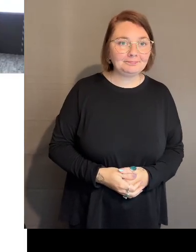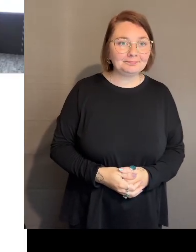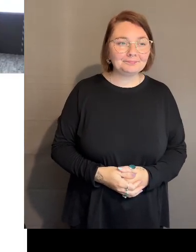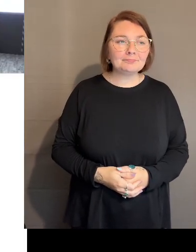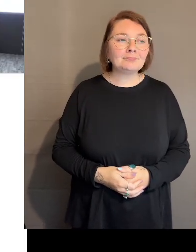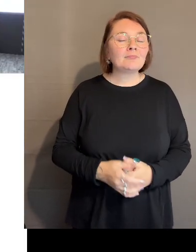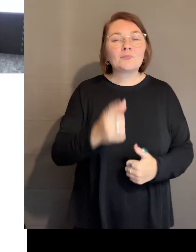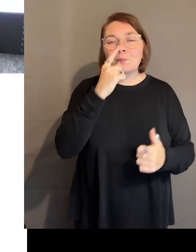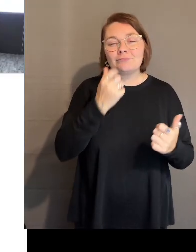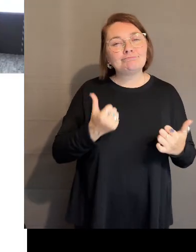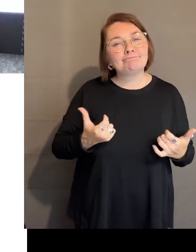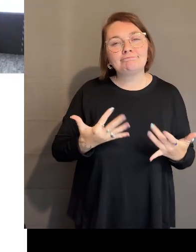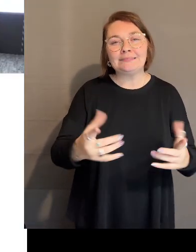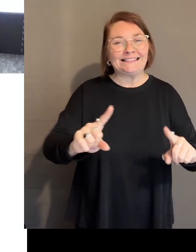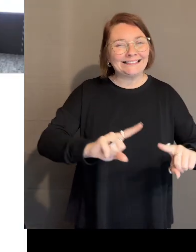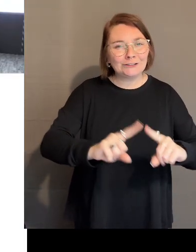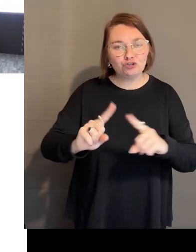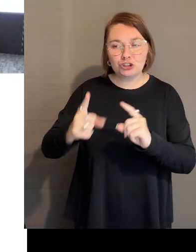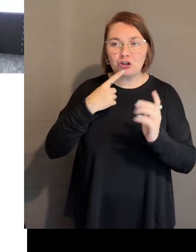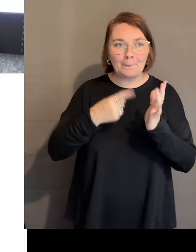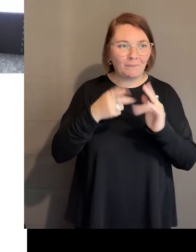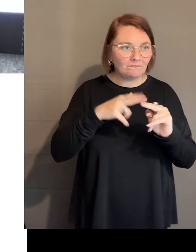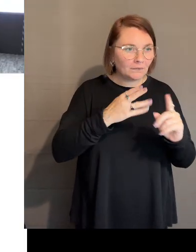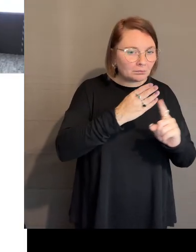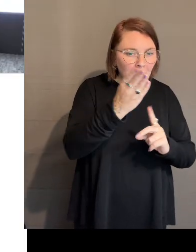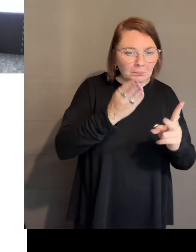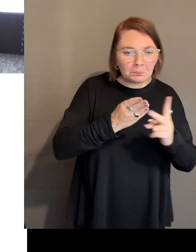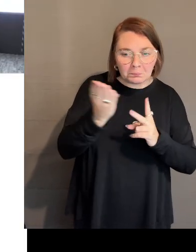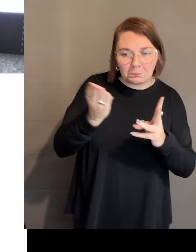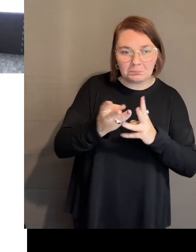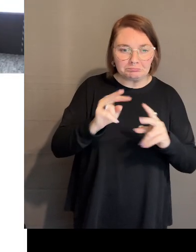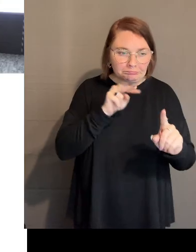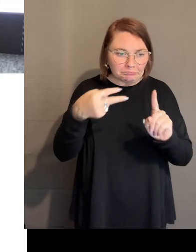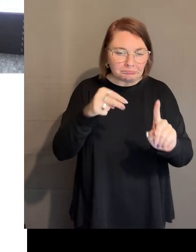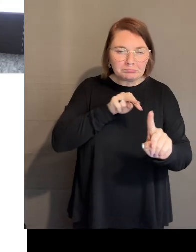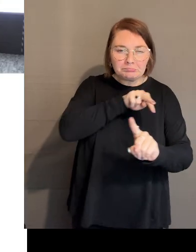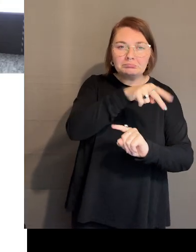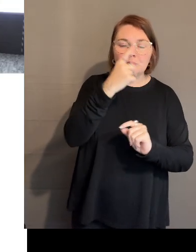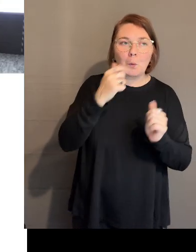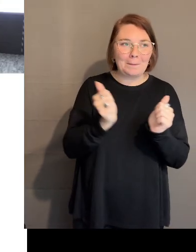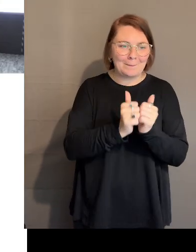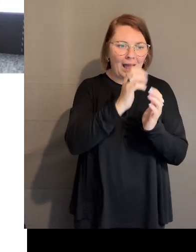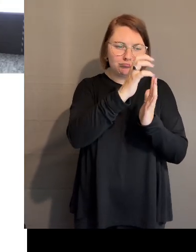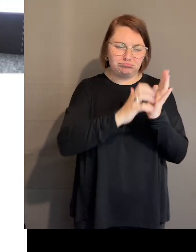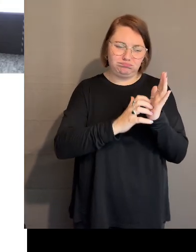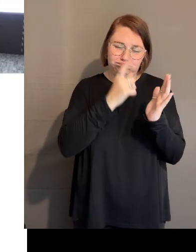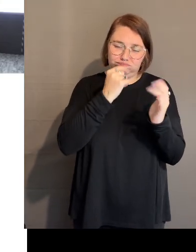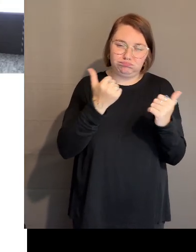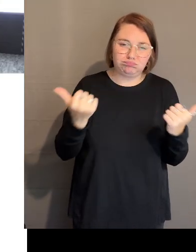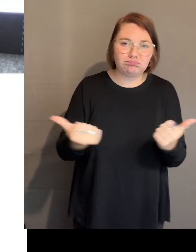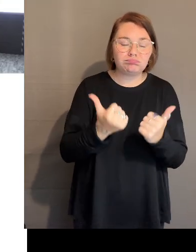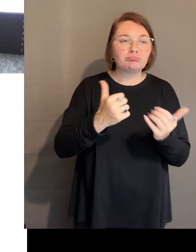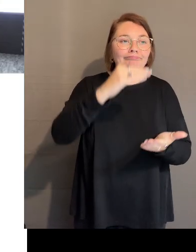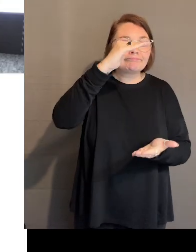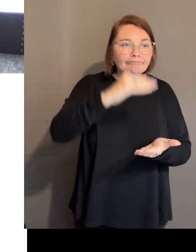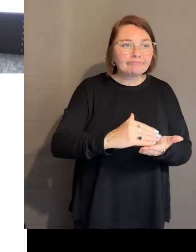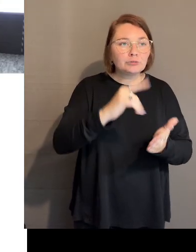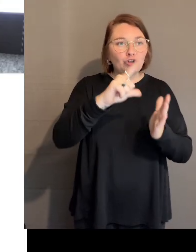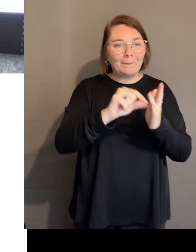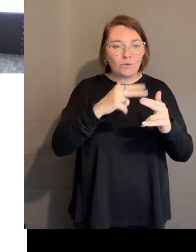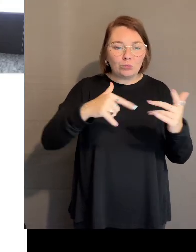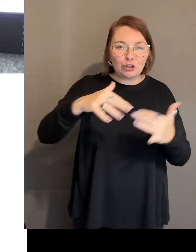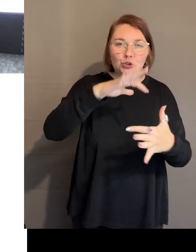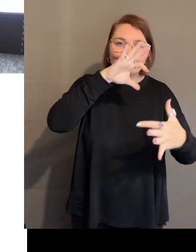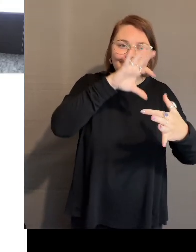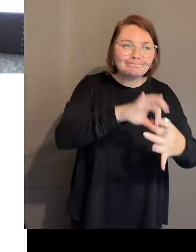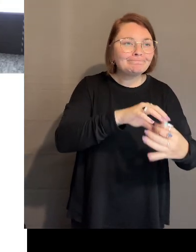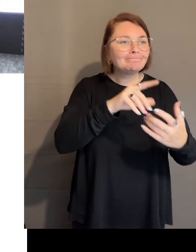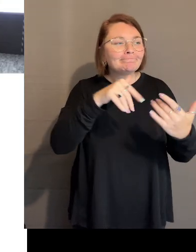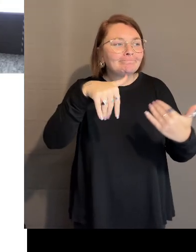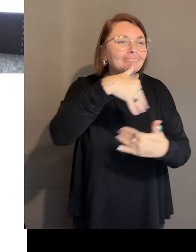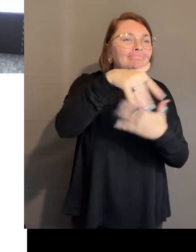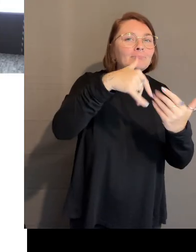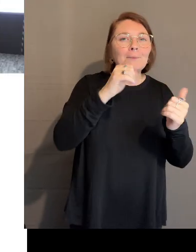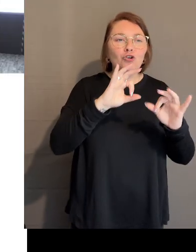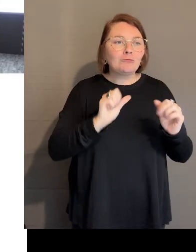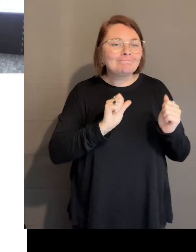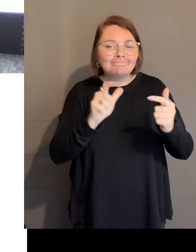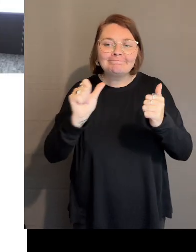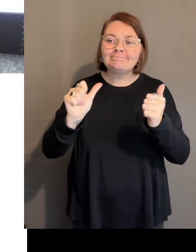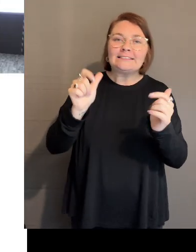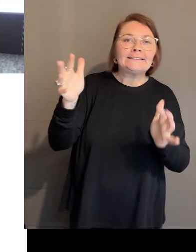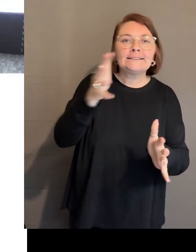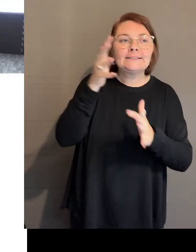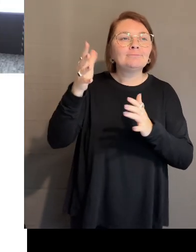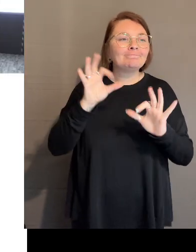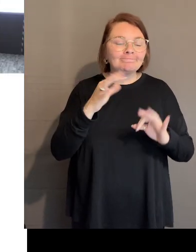There could be many different types of mechanism. Things that we discuss in our papers here is, for example, reduced time for social interactions. You might not get out as much.